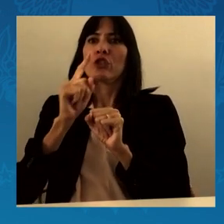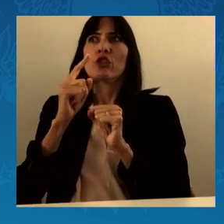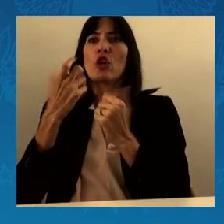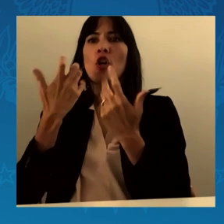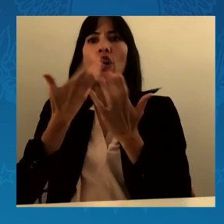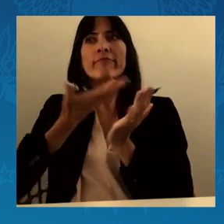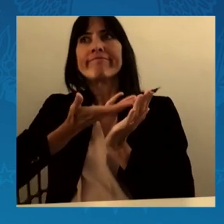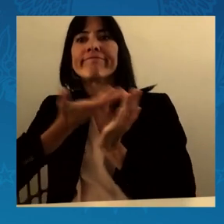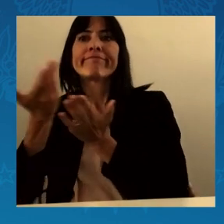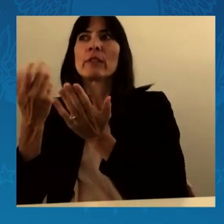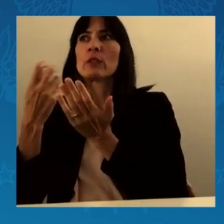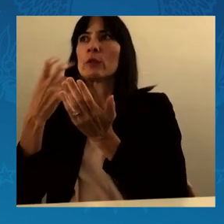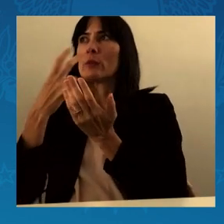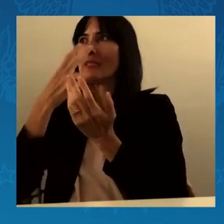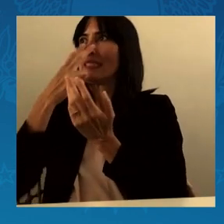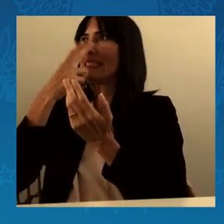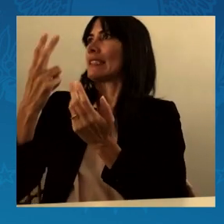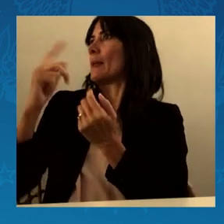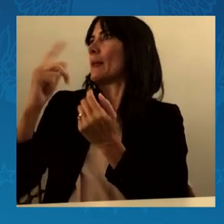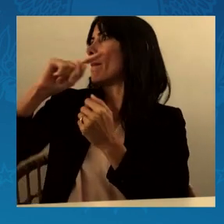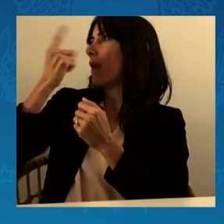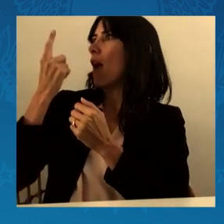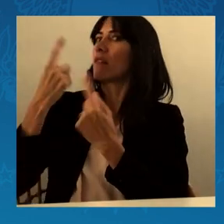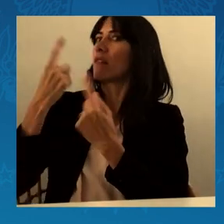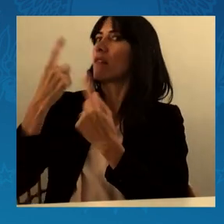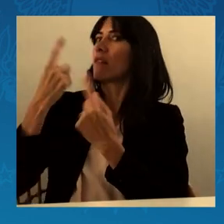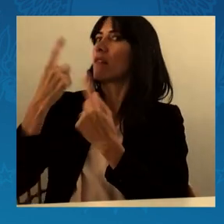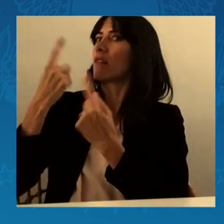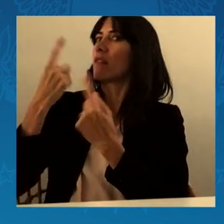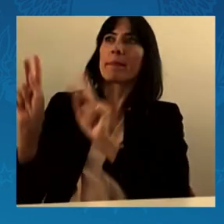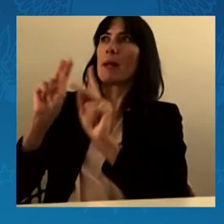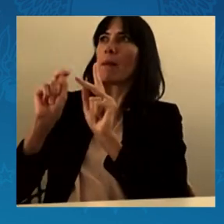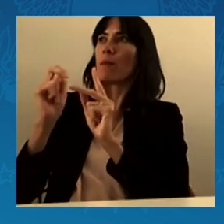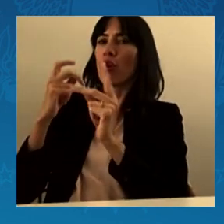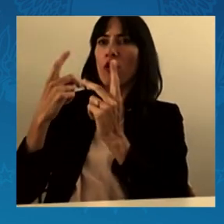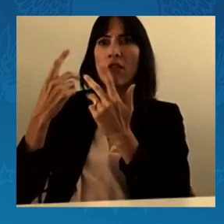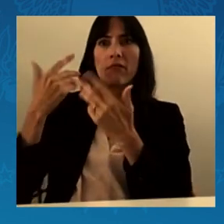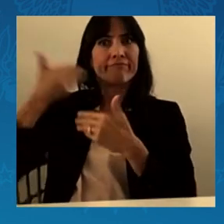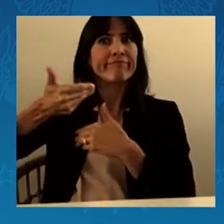So coming to Hampton and seeing all the leaders, all the people around campus